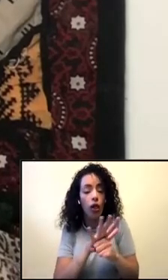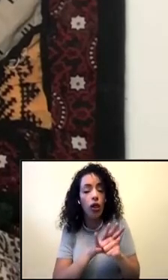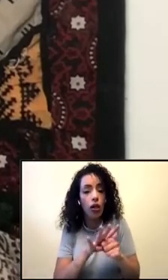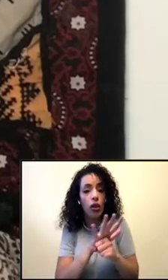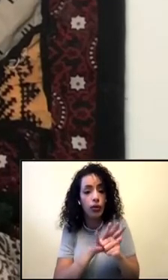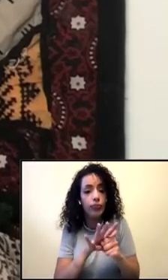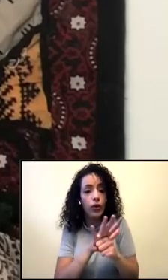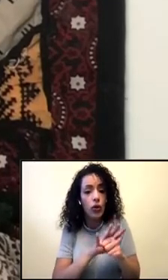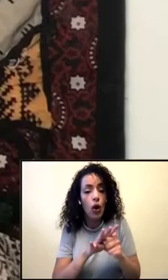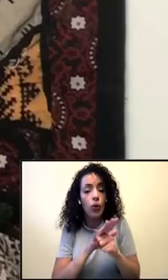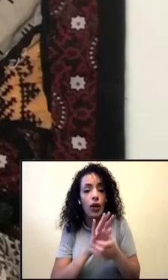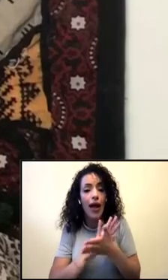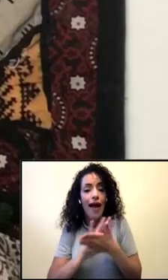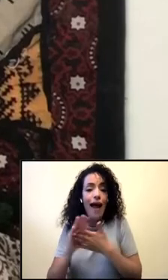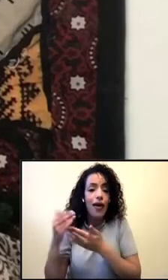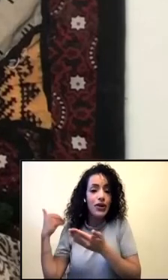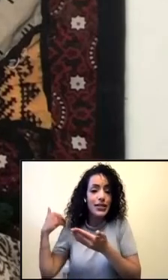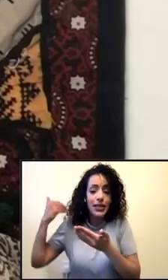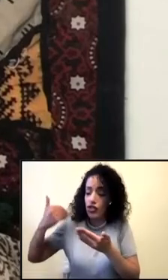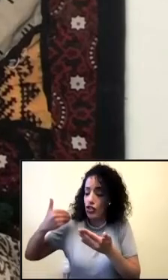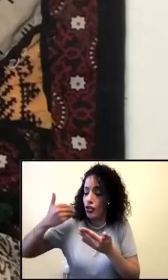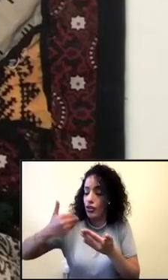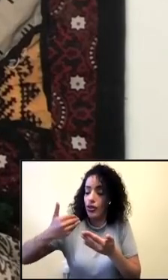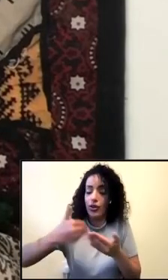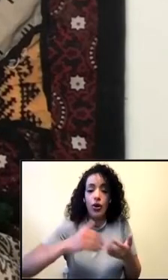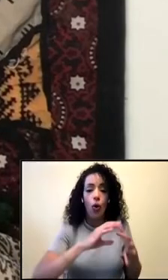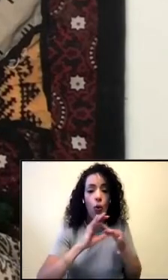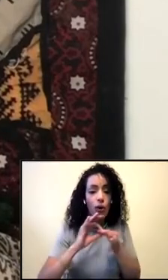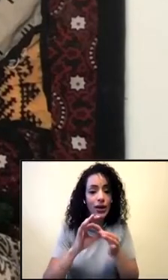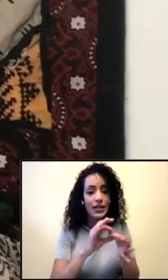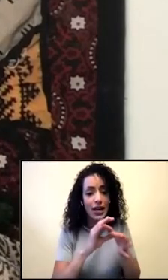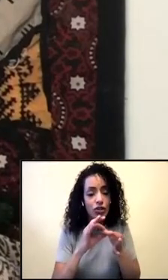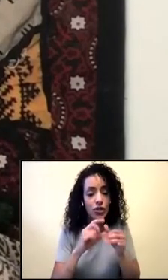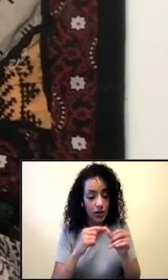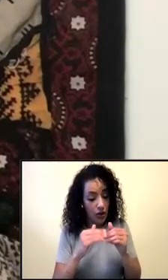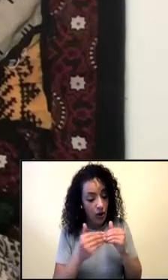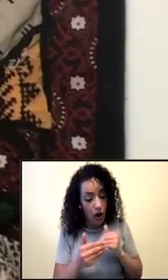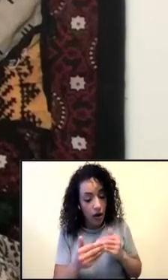heritage organizations and archives in the places that the stories are taken from.